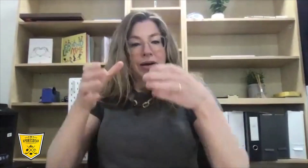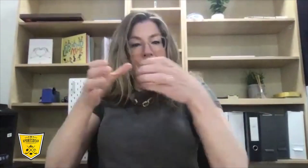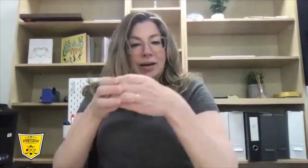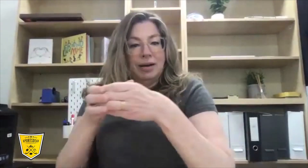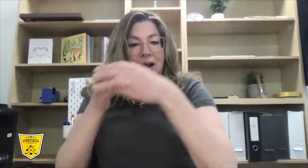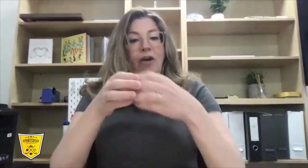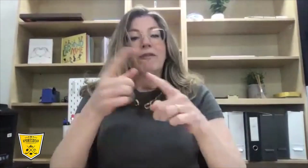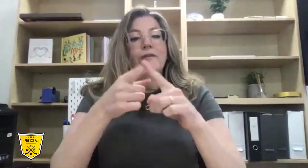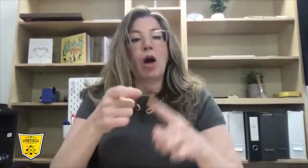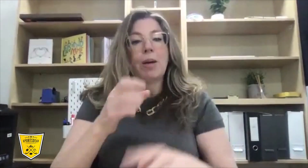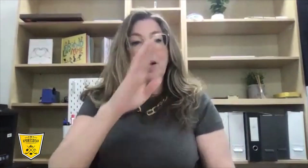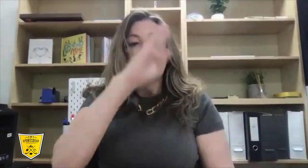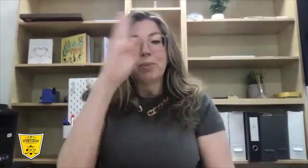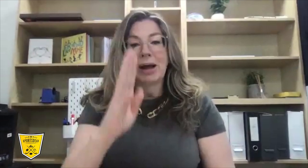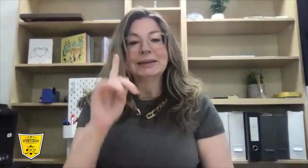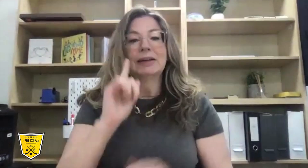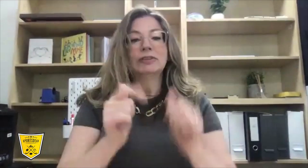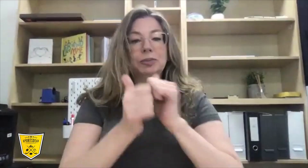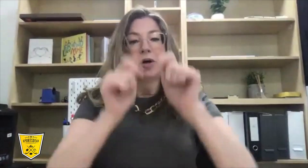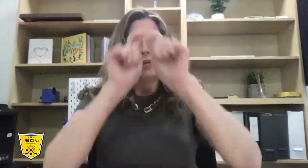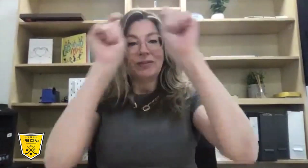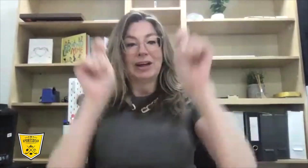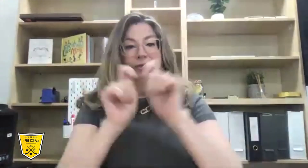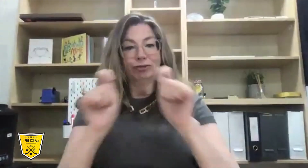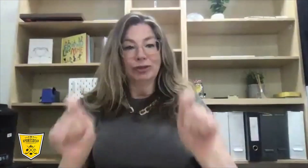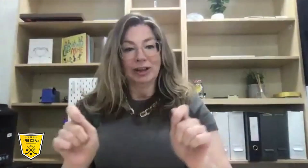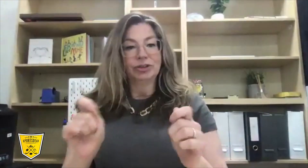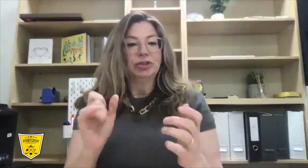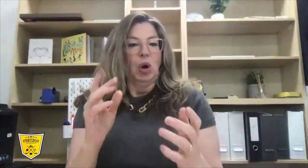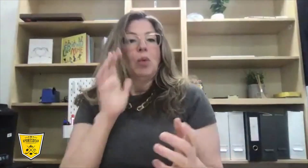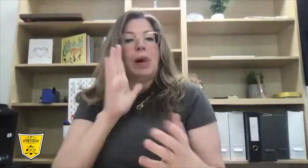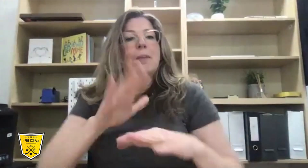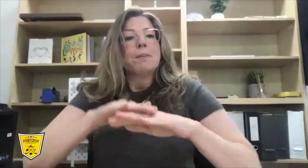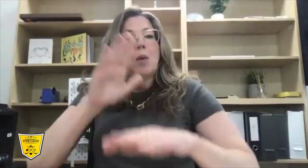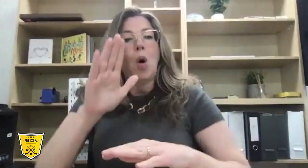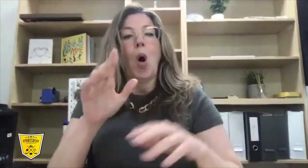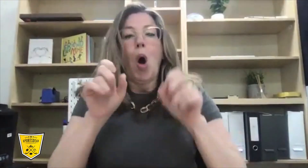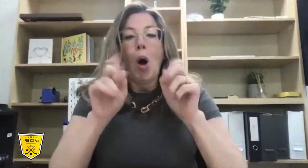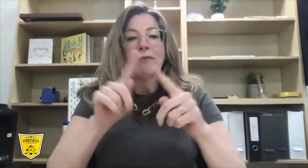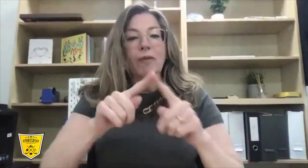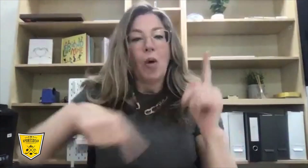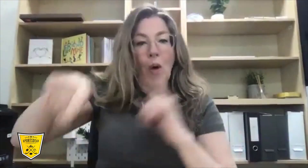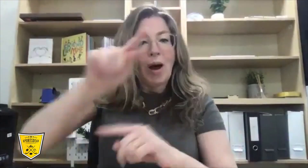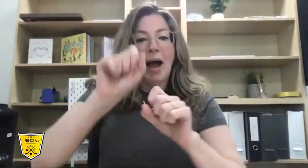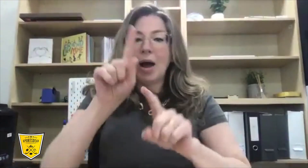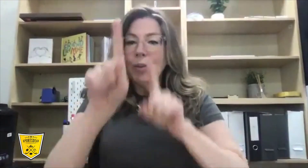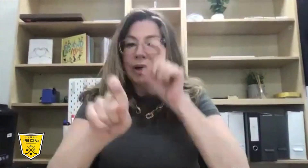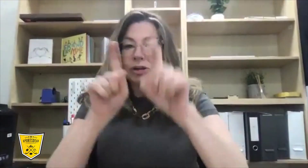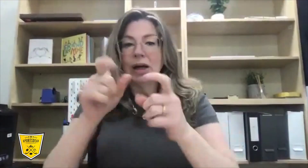Deaf Sports Federation so we get opportunities to ask questions